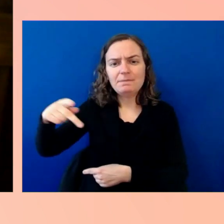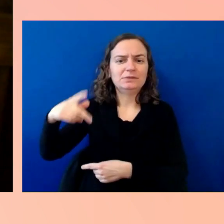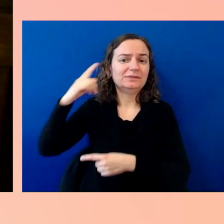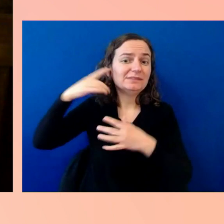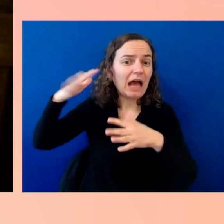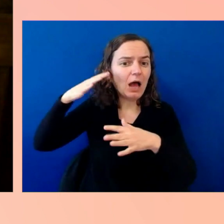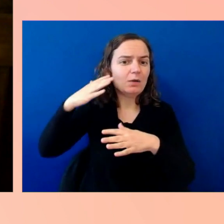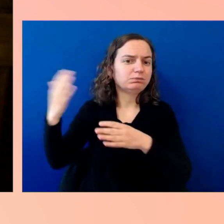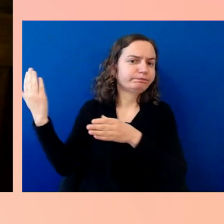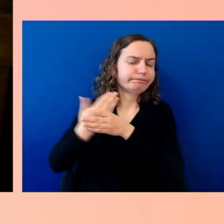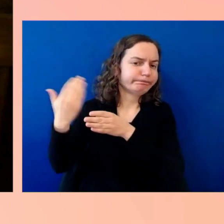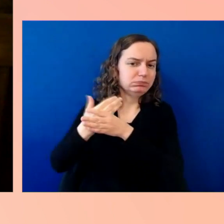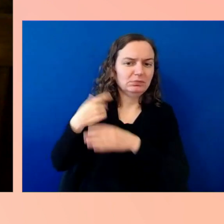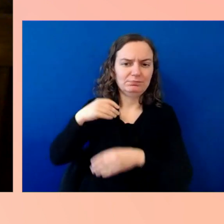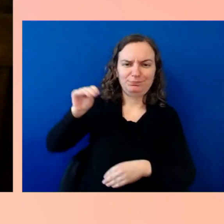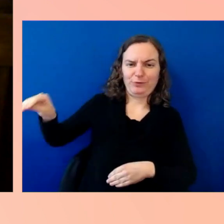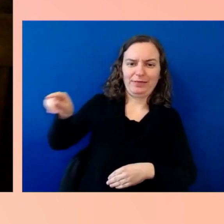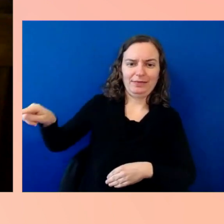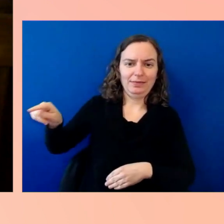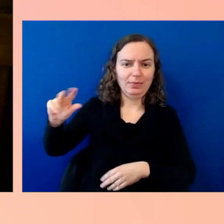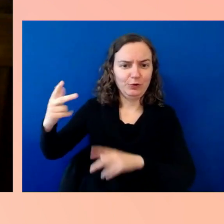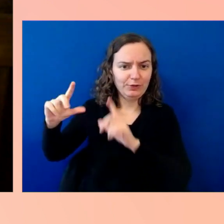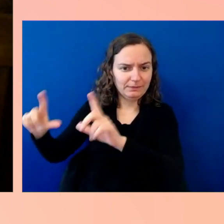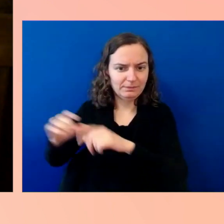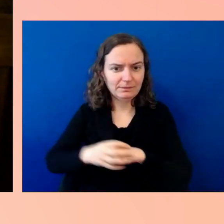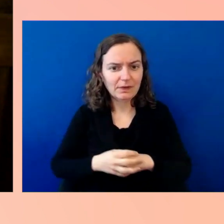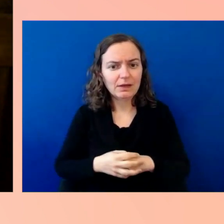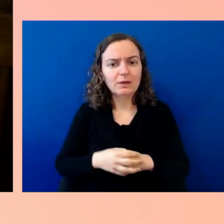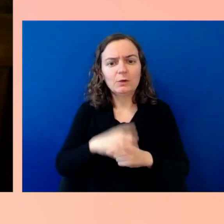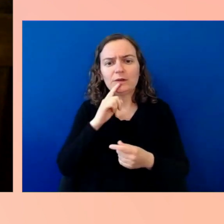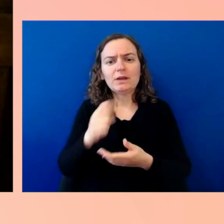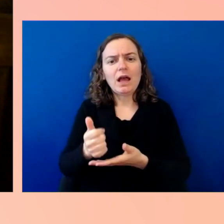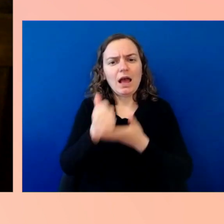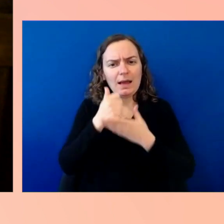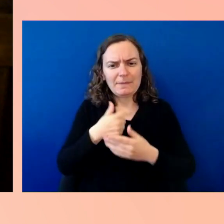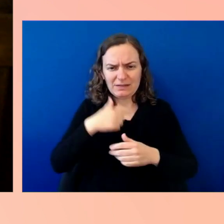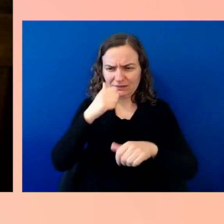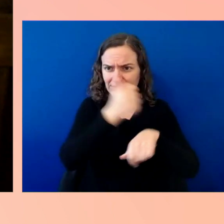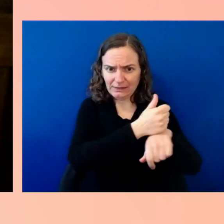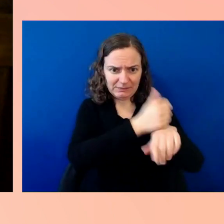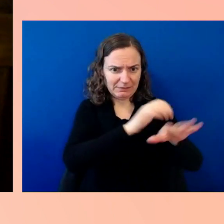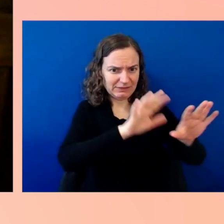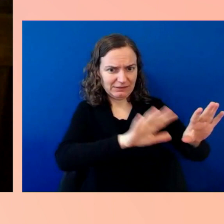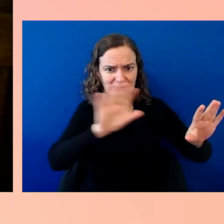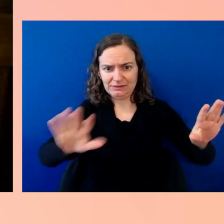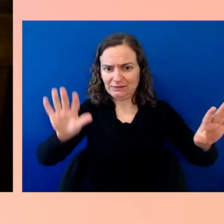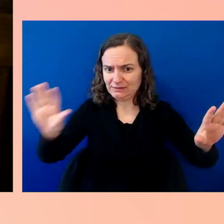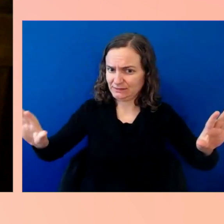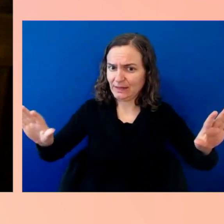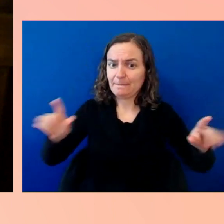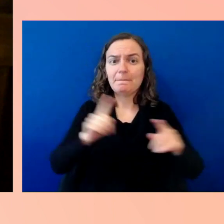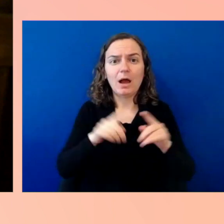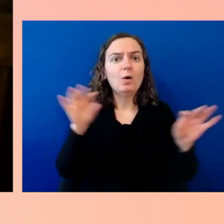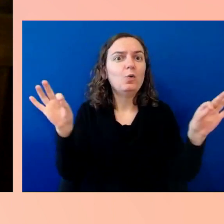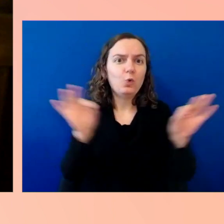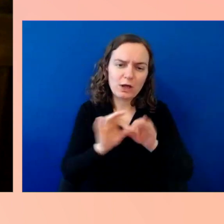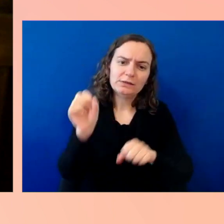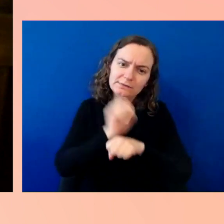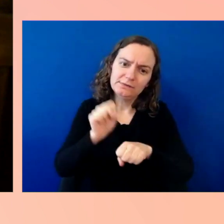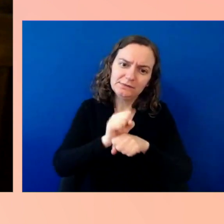It took a long time to get all those setup just the way I wanted but it's worth the effort. I even have my knitting nearby to help me maintain focus by moving my hands